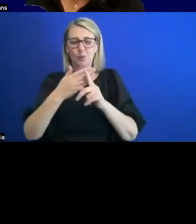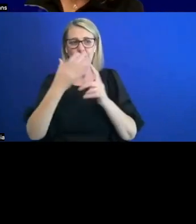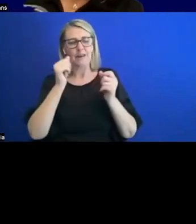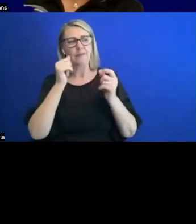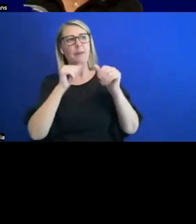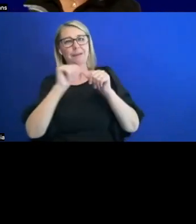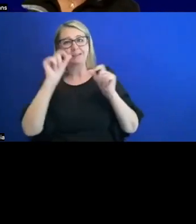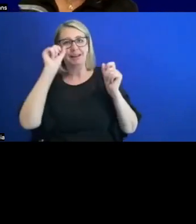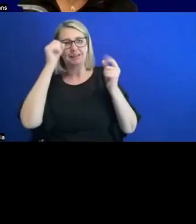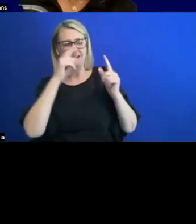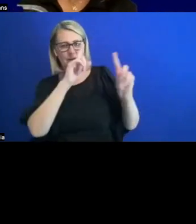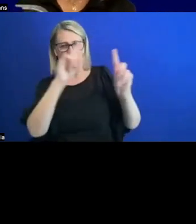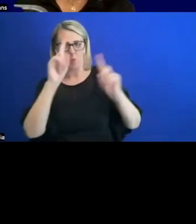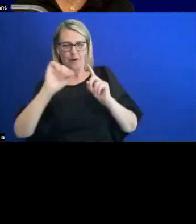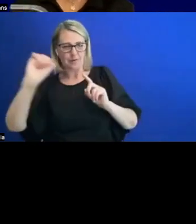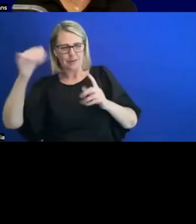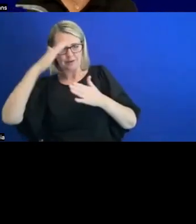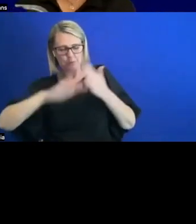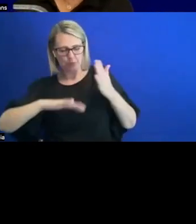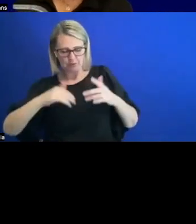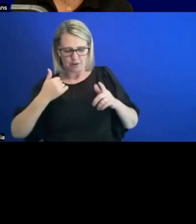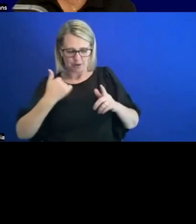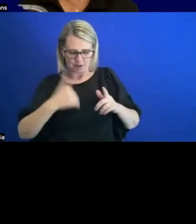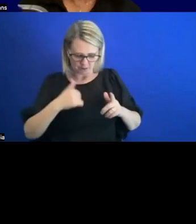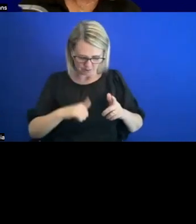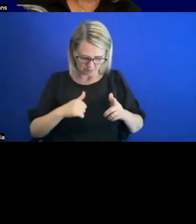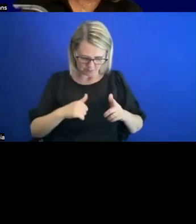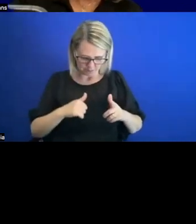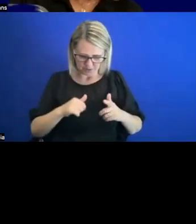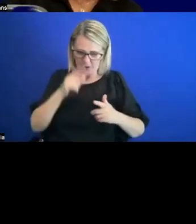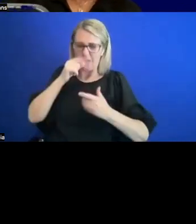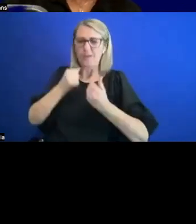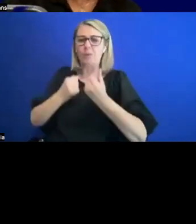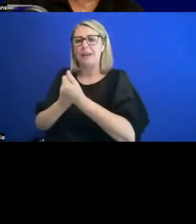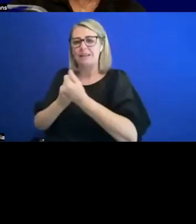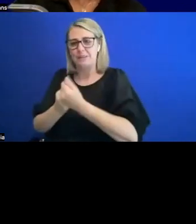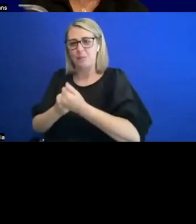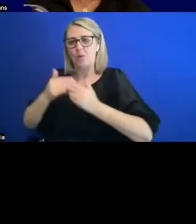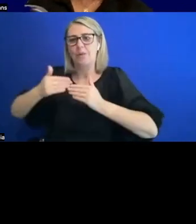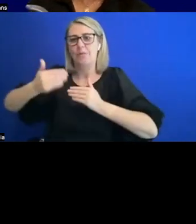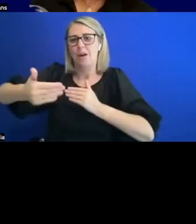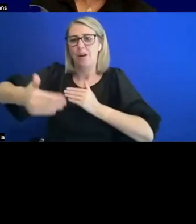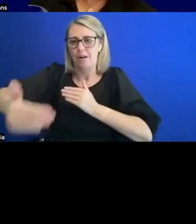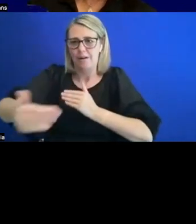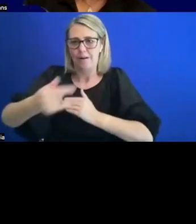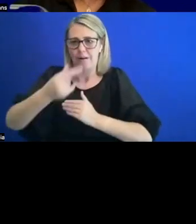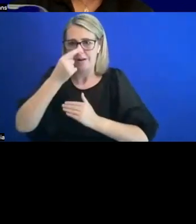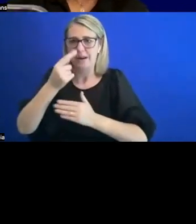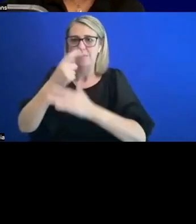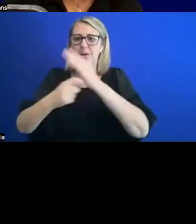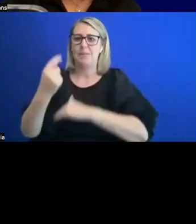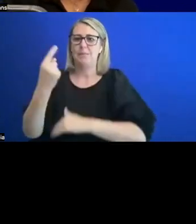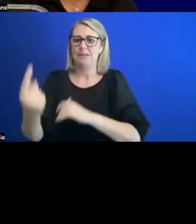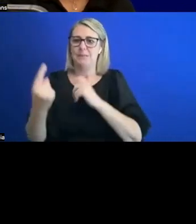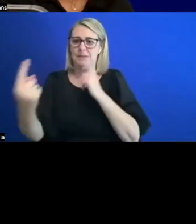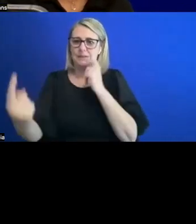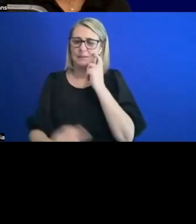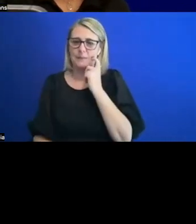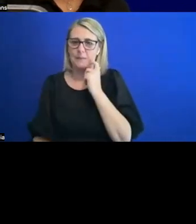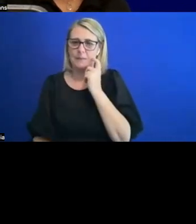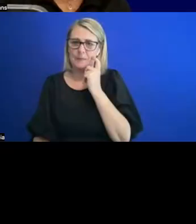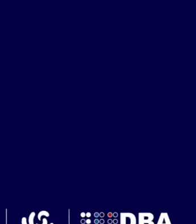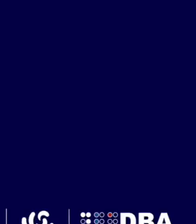of what they're experiencing can we support them to take those next steps to independence.